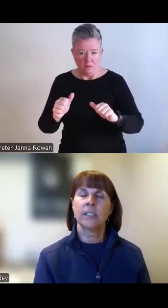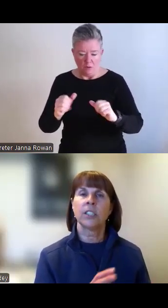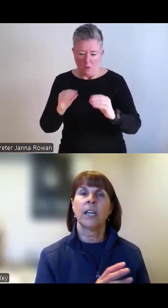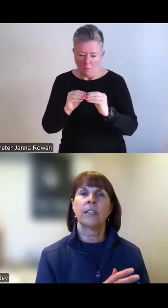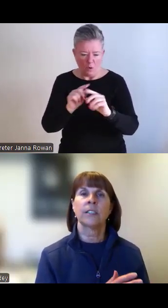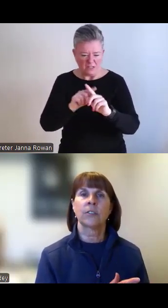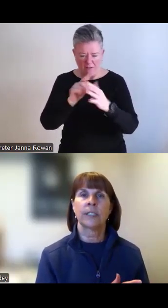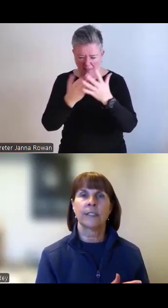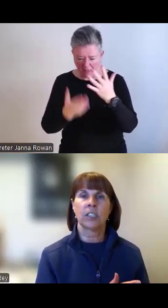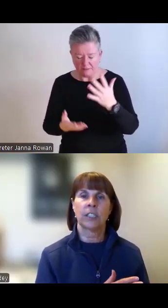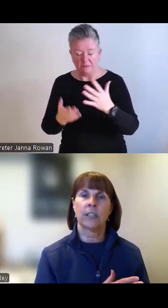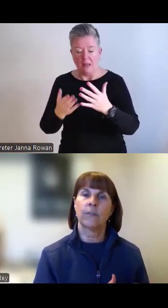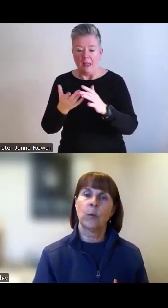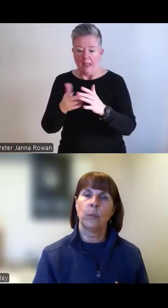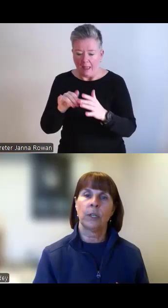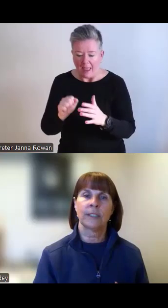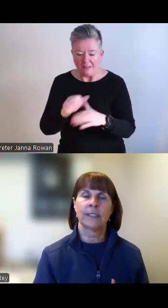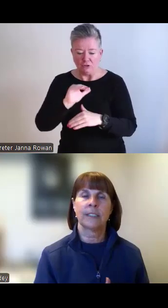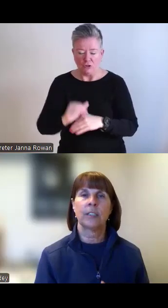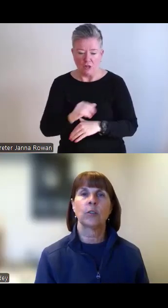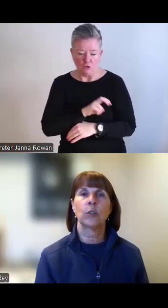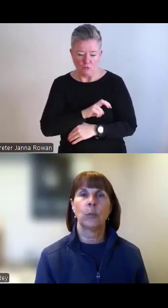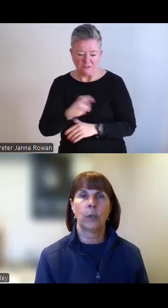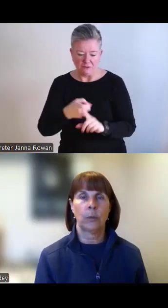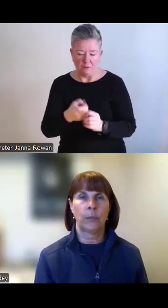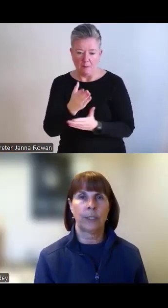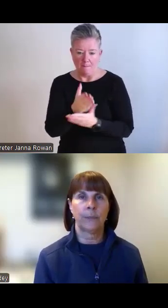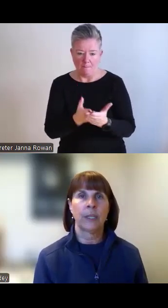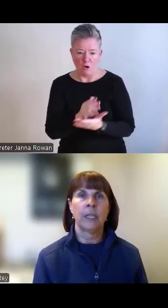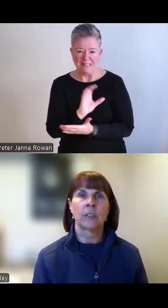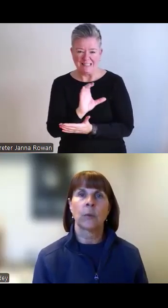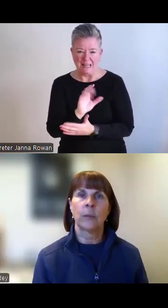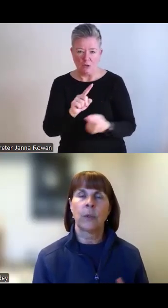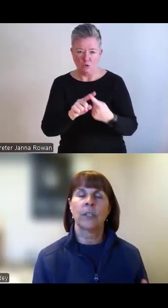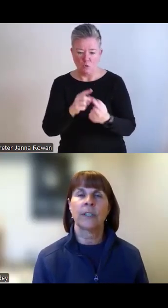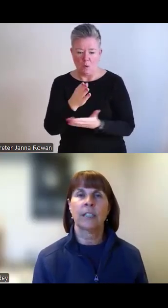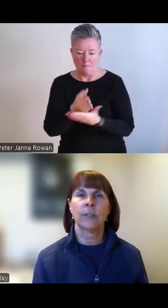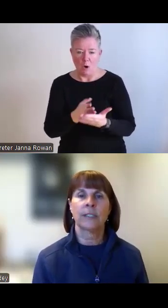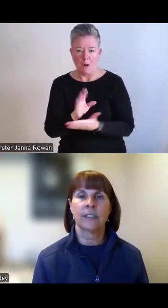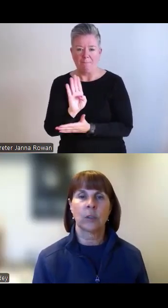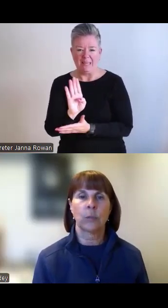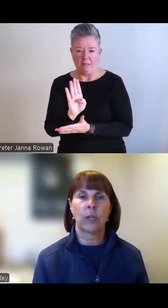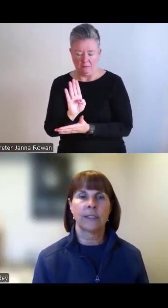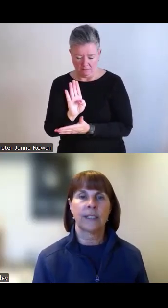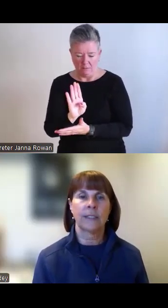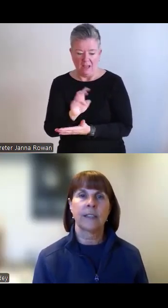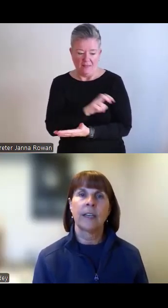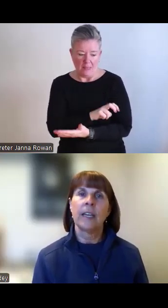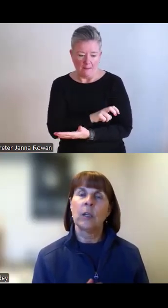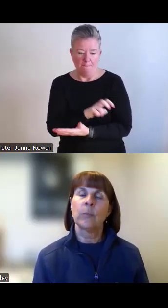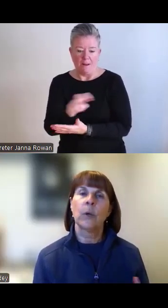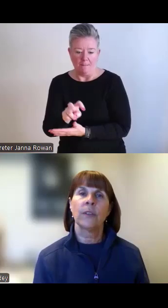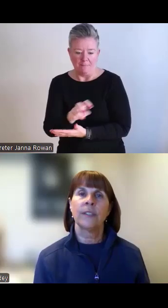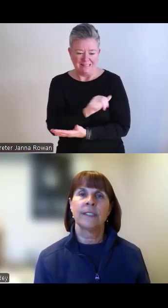as the child is transitioning from Part C to Part B. So, in part of that transition process, in both